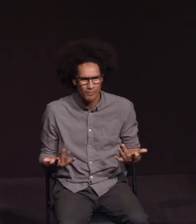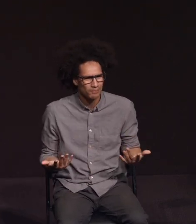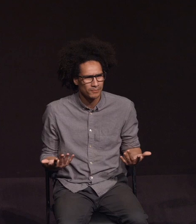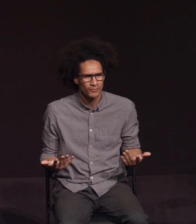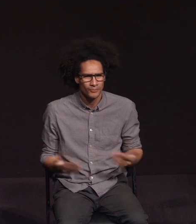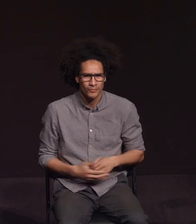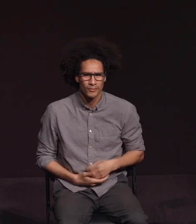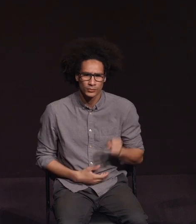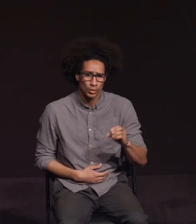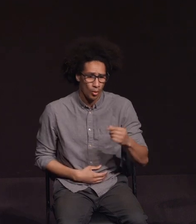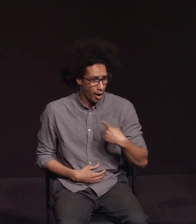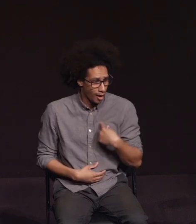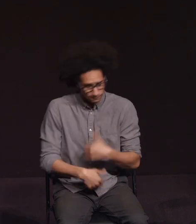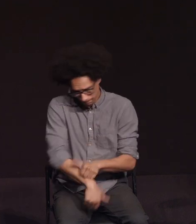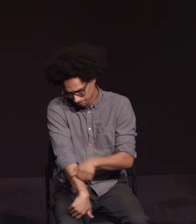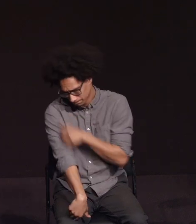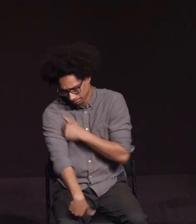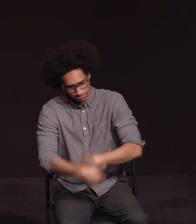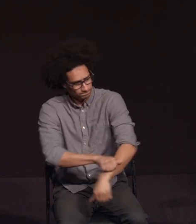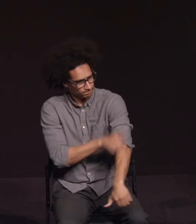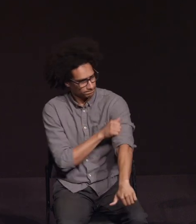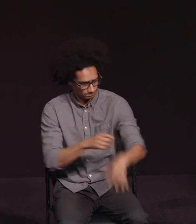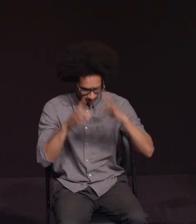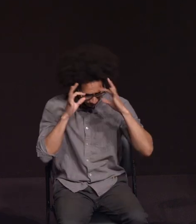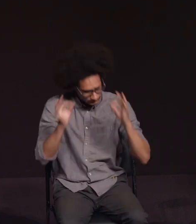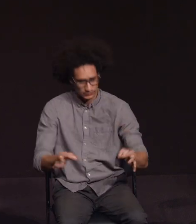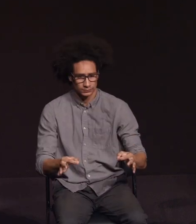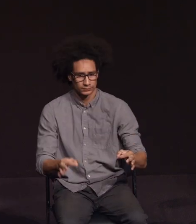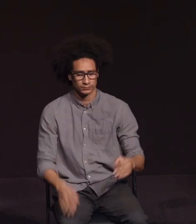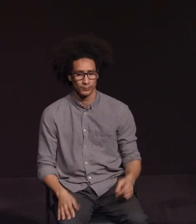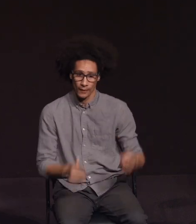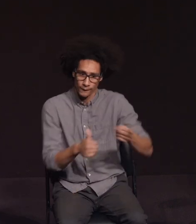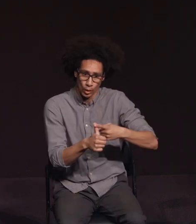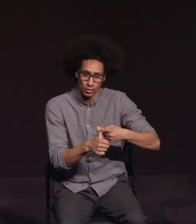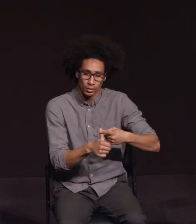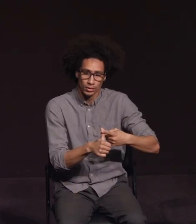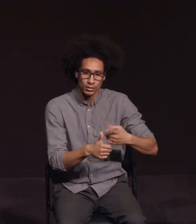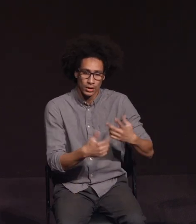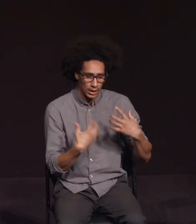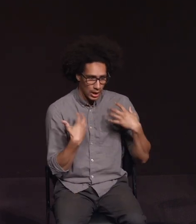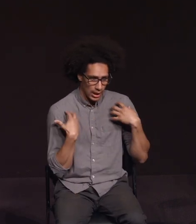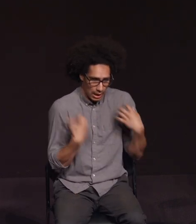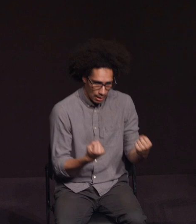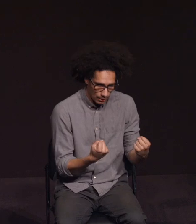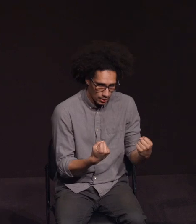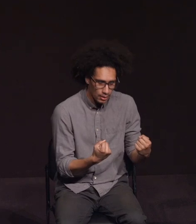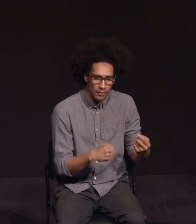And so I took action. Well, first we sought healing. Of course, justice.